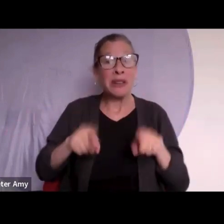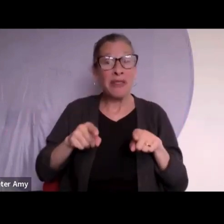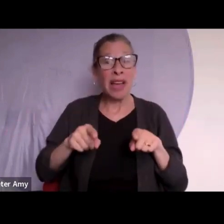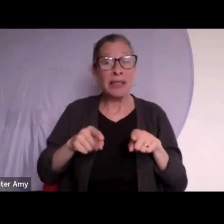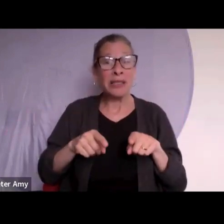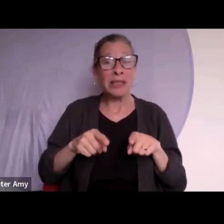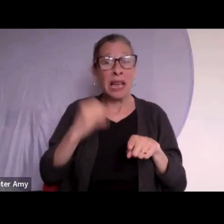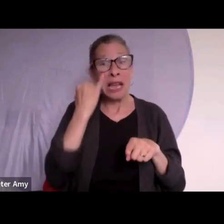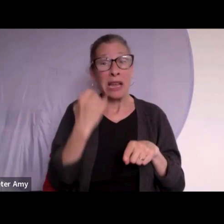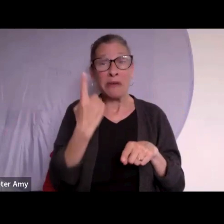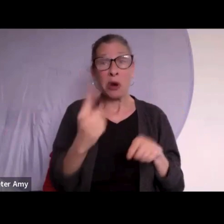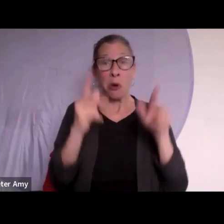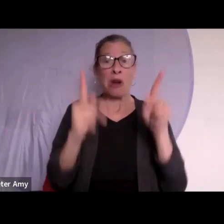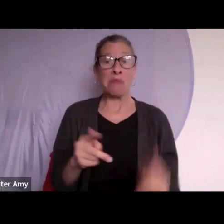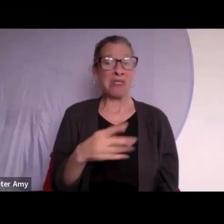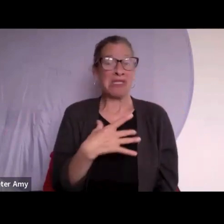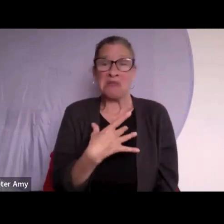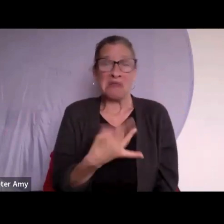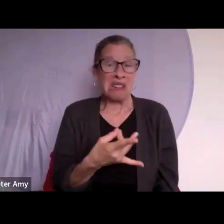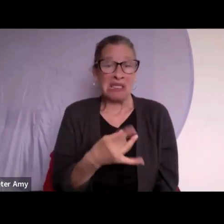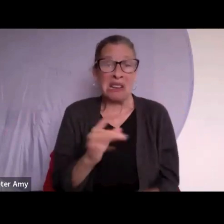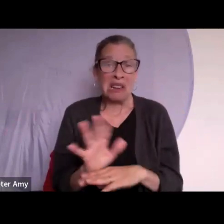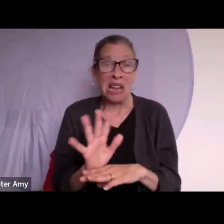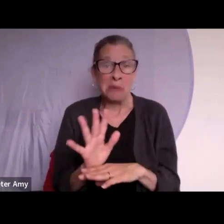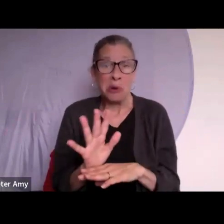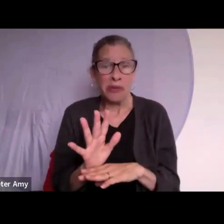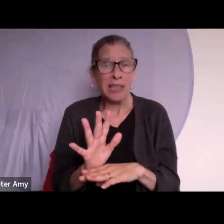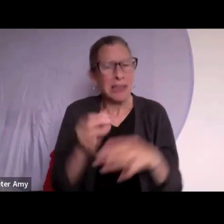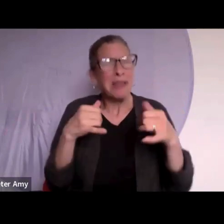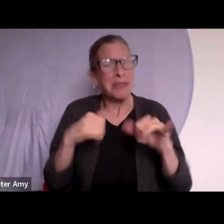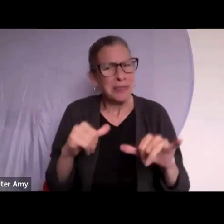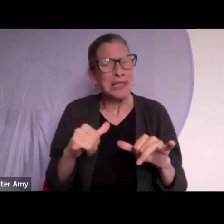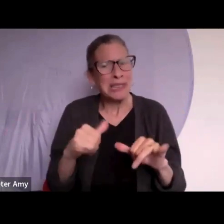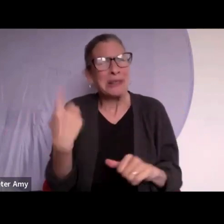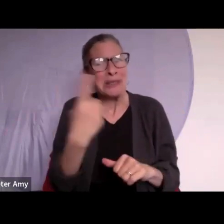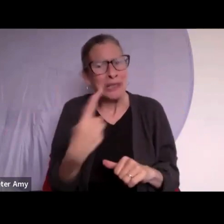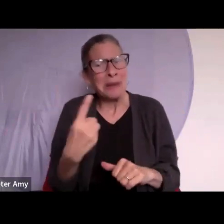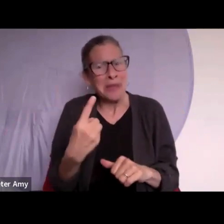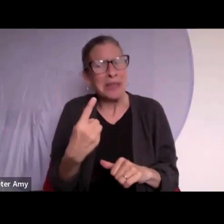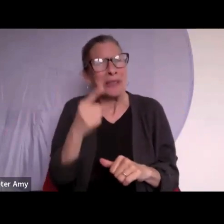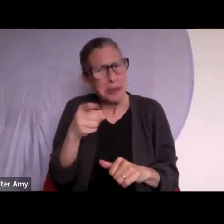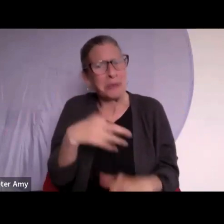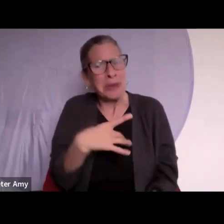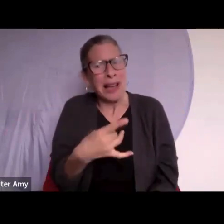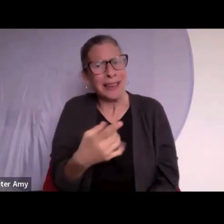doesn't like movies, we'll have something for you too. There's something really for everyone.